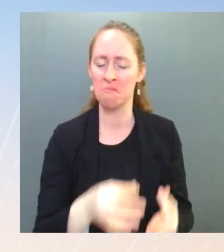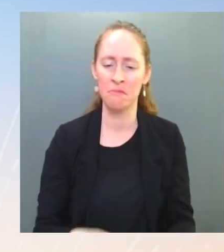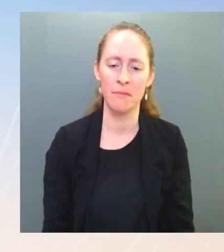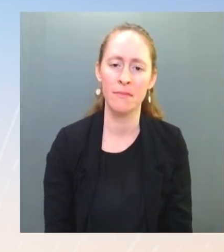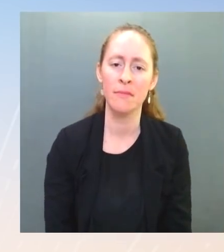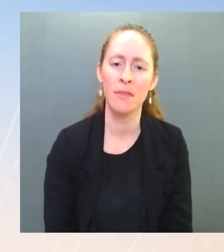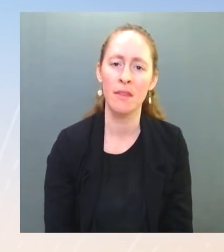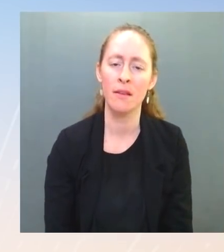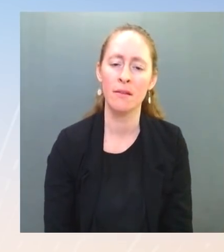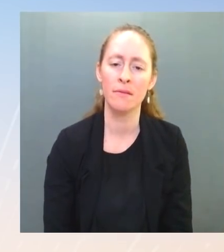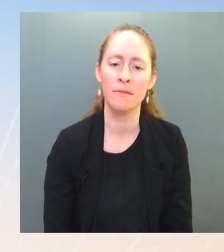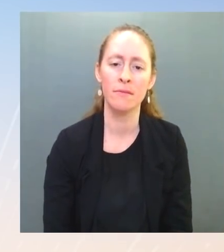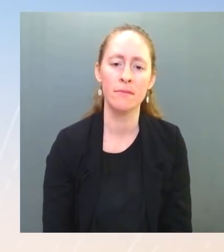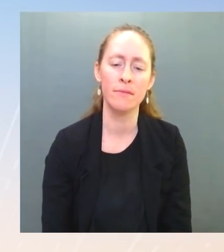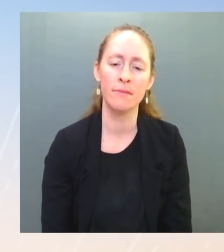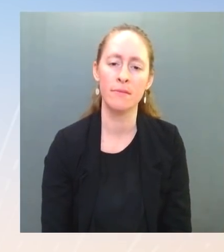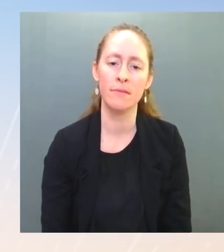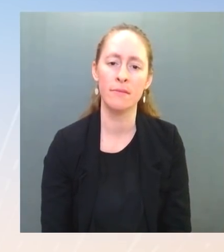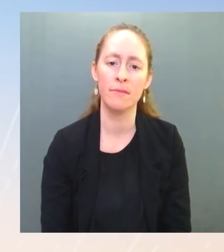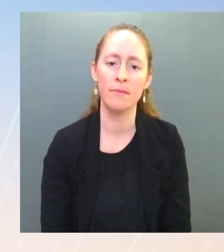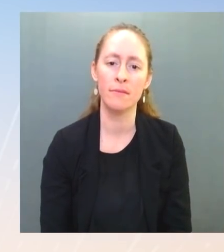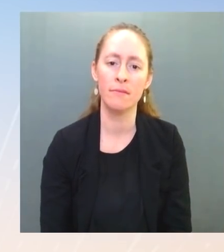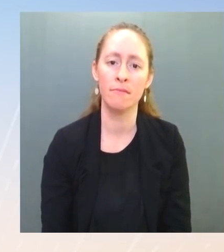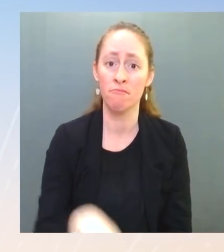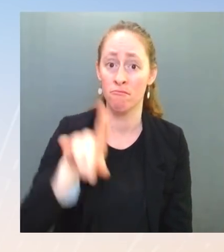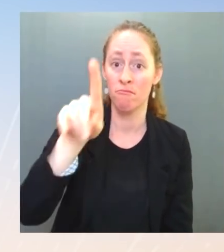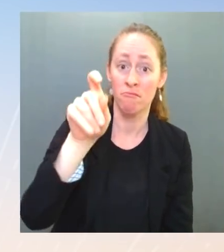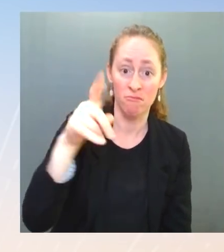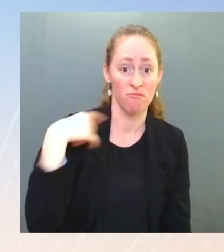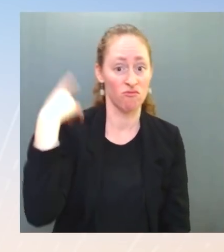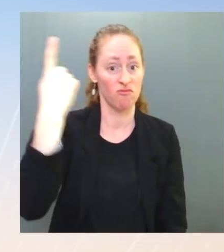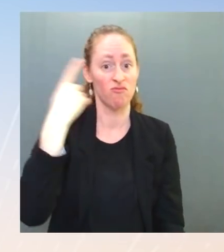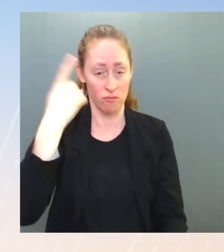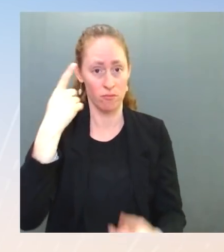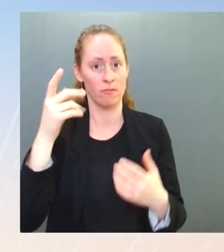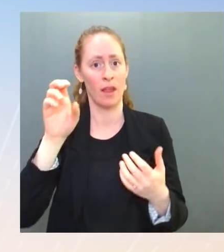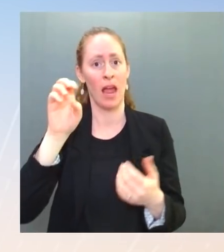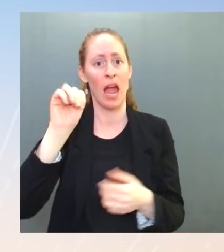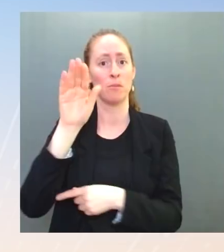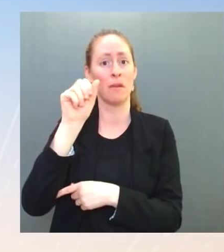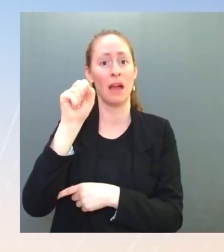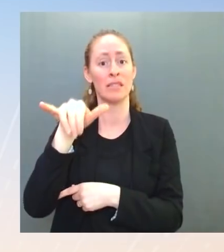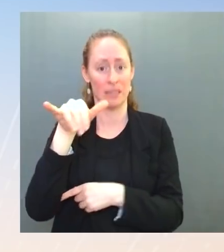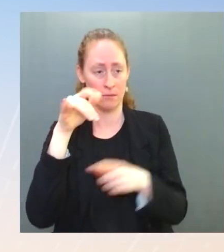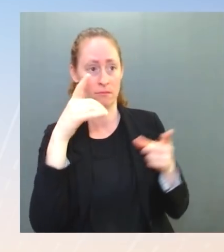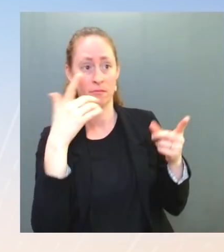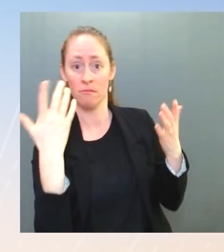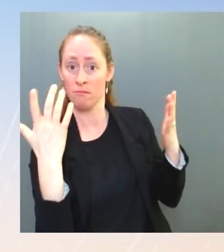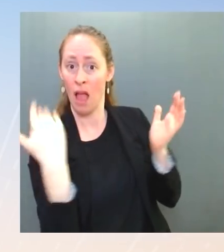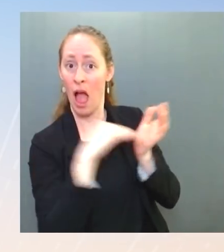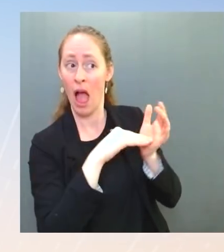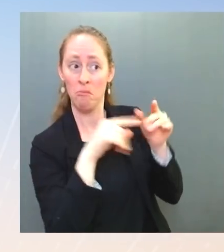our objective over the course of time, but we're going to have to assess when it's the right time to do exactly that. The Press: Is it considering moving back into Ukraine